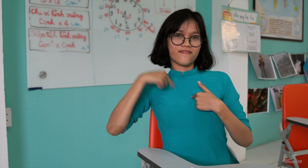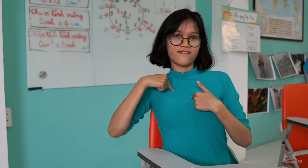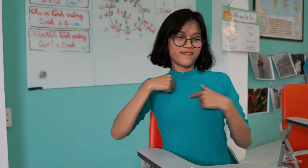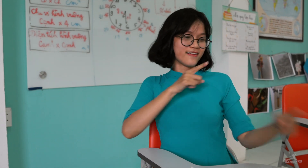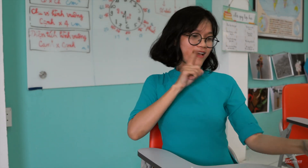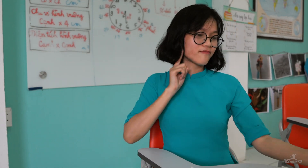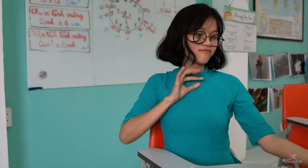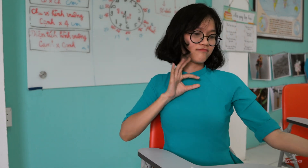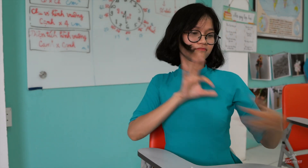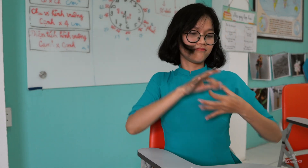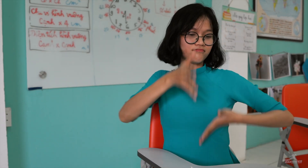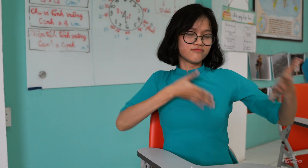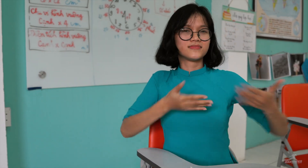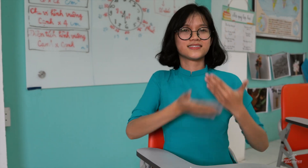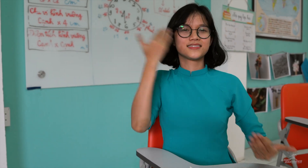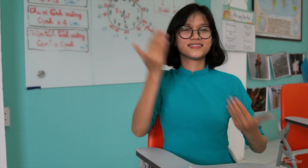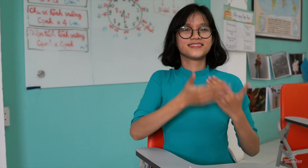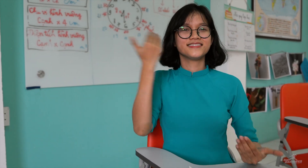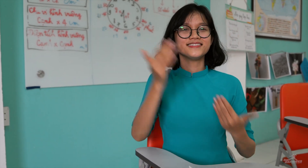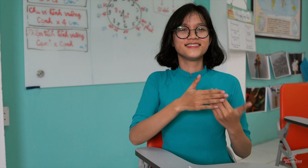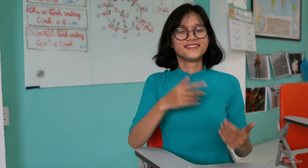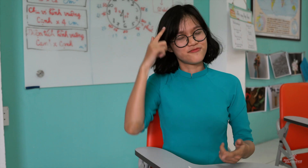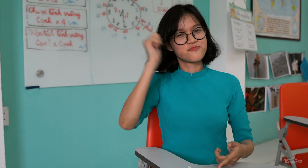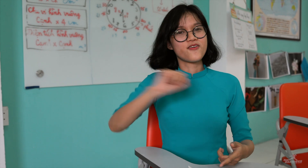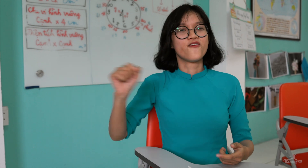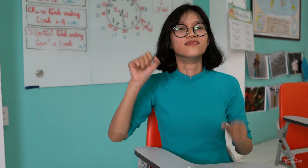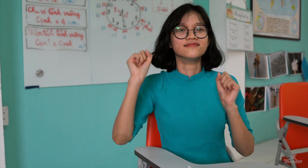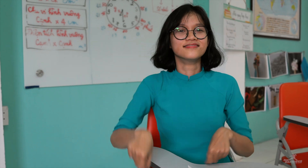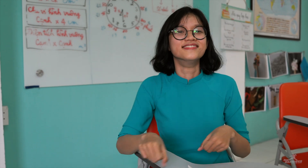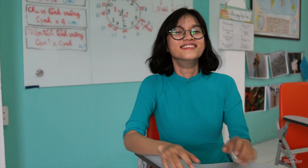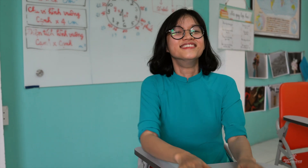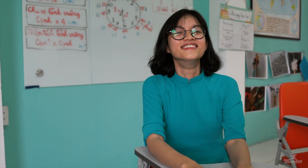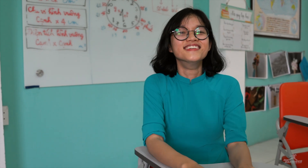I'm a deaf teacher. Deaf children can easily communicate with me and they can understand concepts easily.